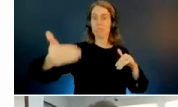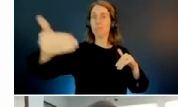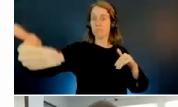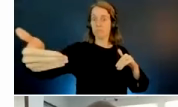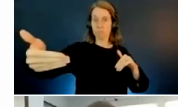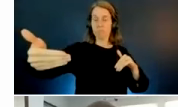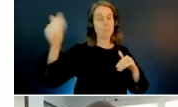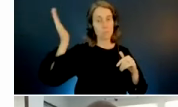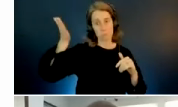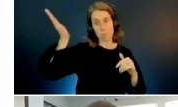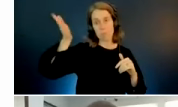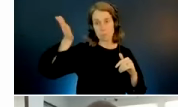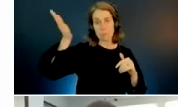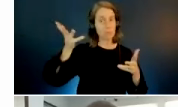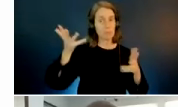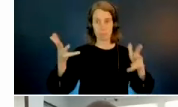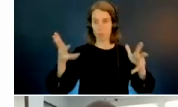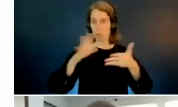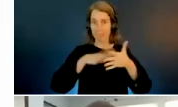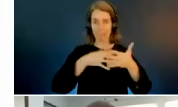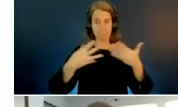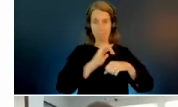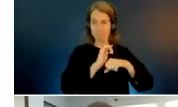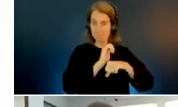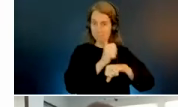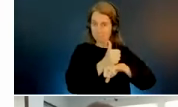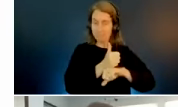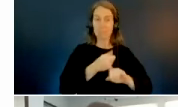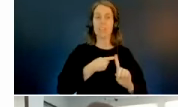webinars scheduled next month we will be talking about accessible housing